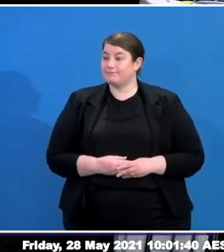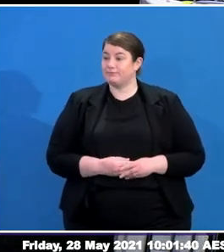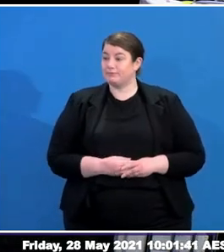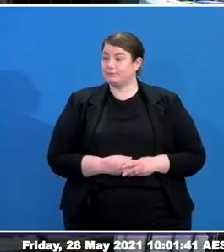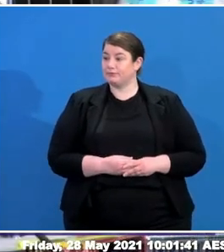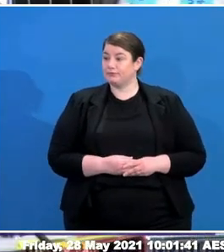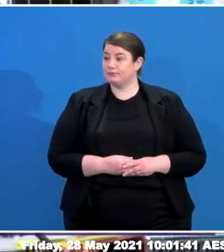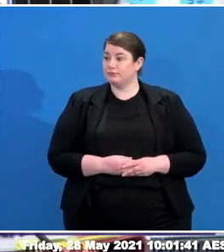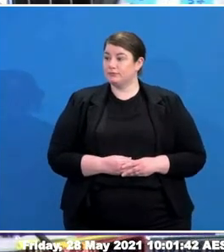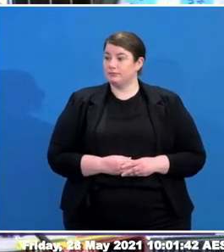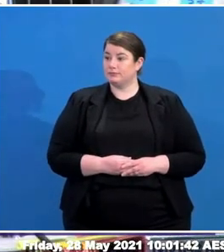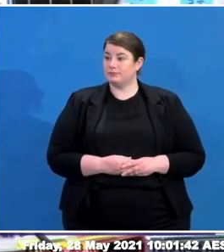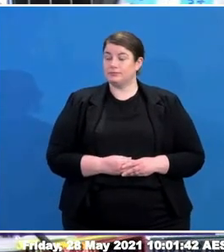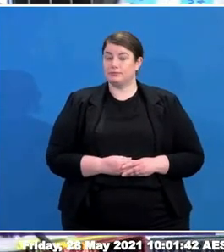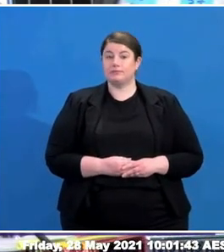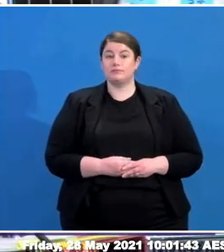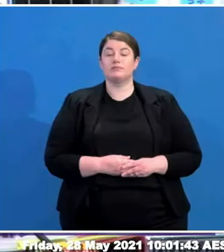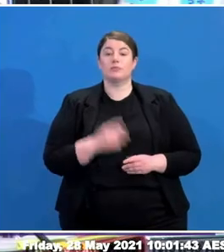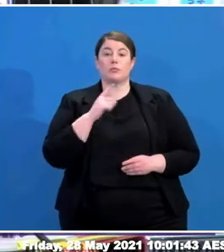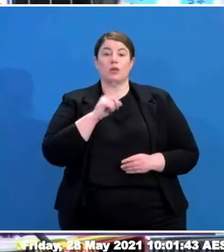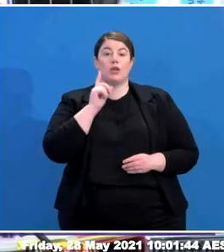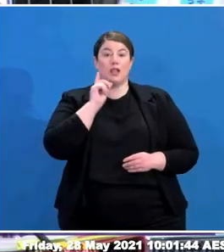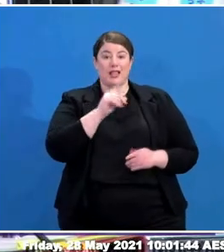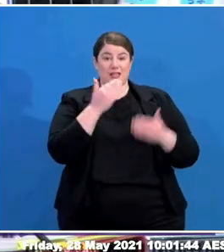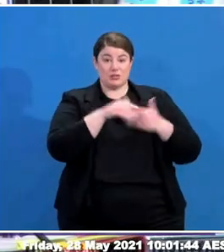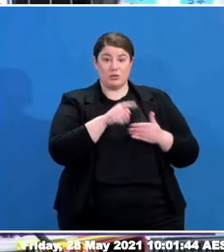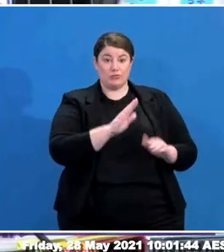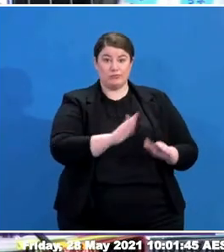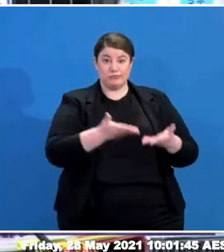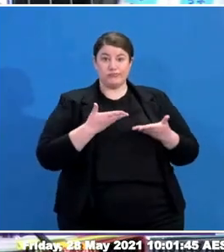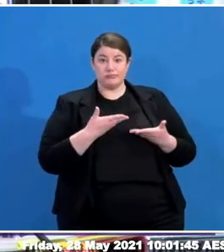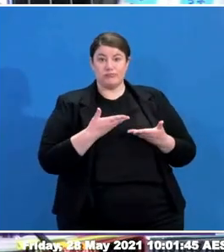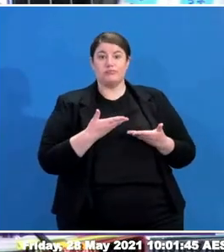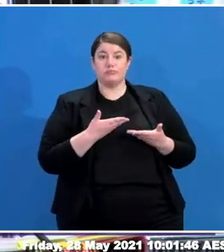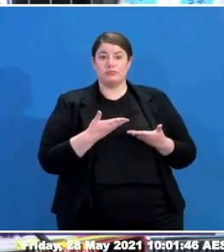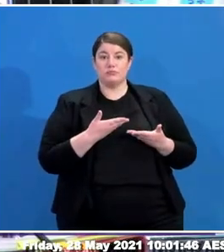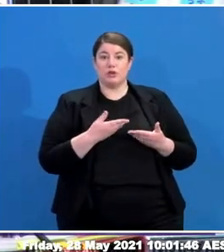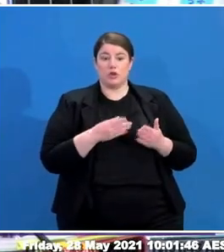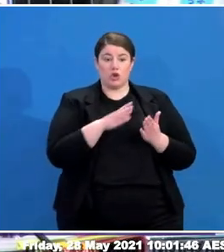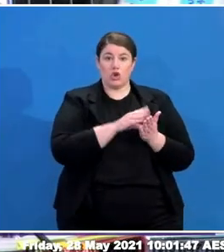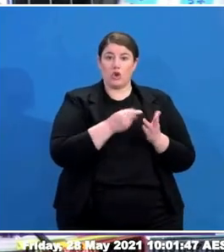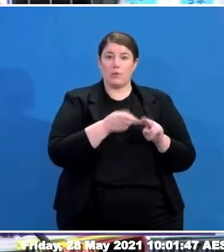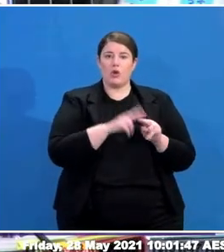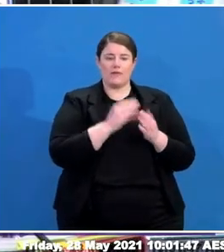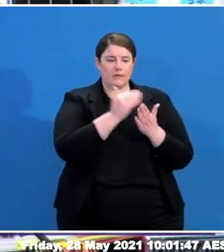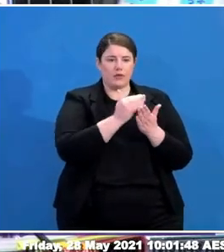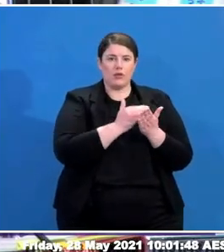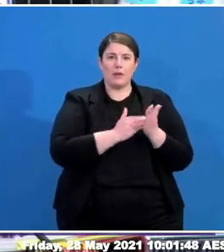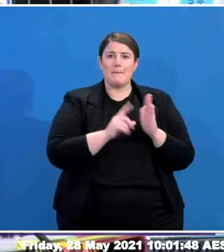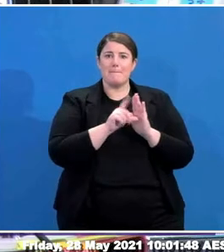Overnight, Ms Cuddihy, you provided a copy of the minutes of the Board meeting